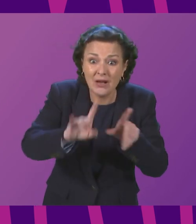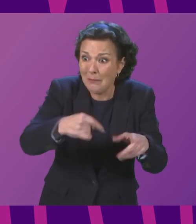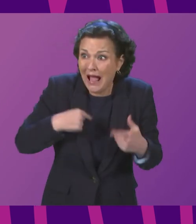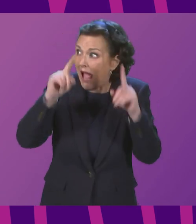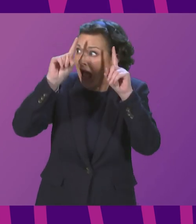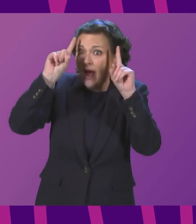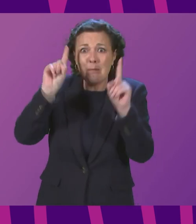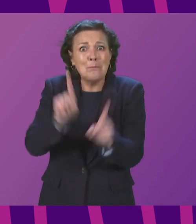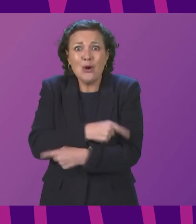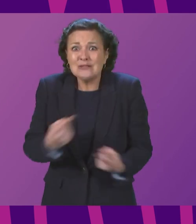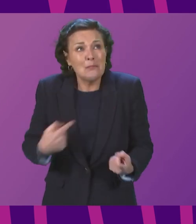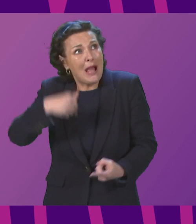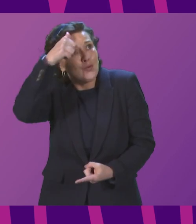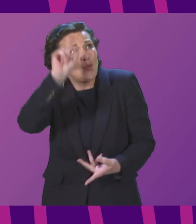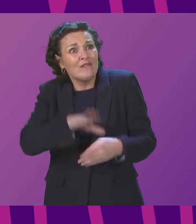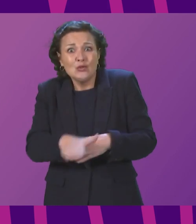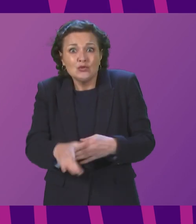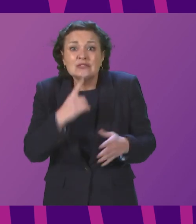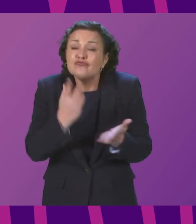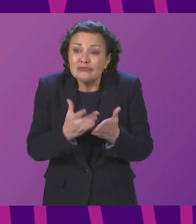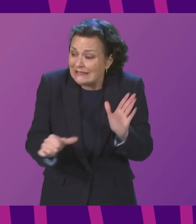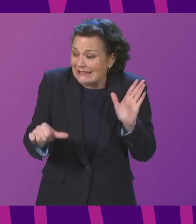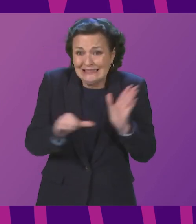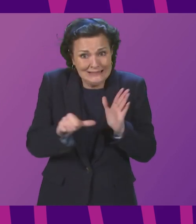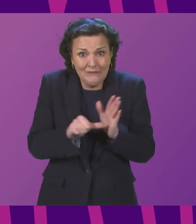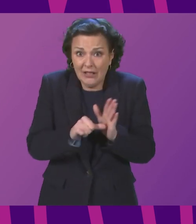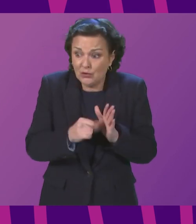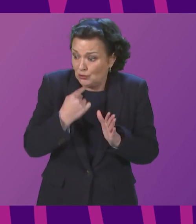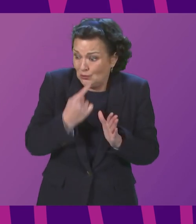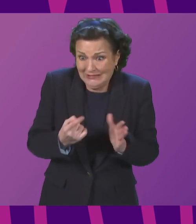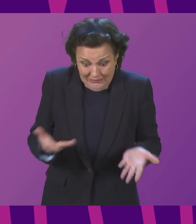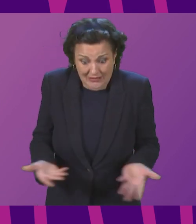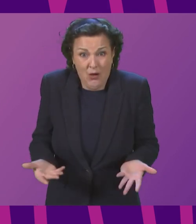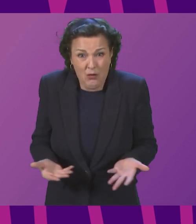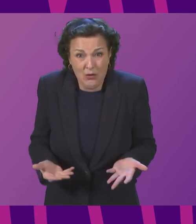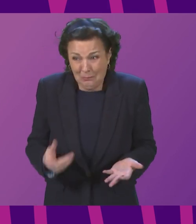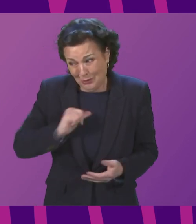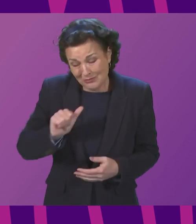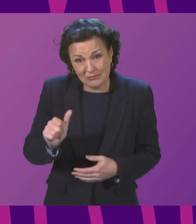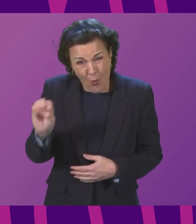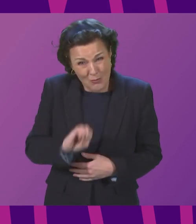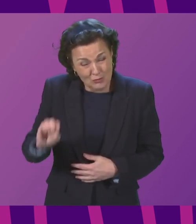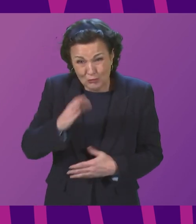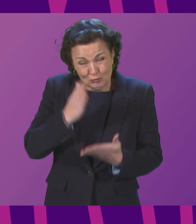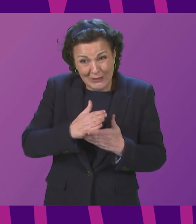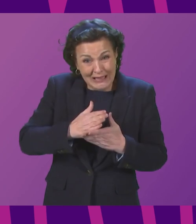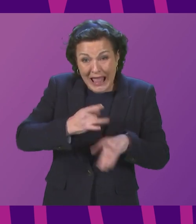It is difficult, particularly at this stage of a wave of the virus, to be certain about